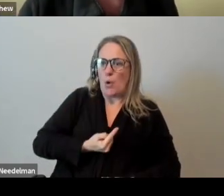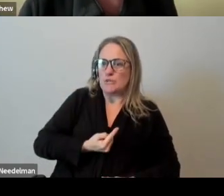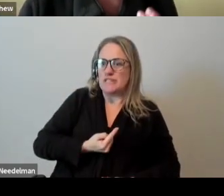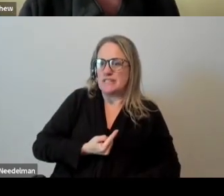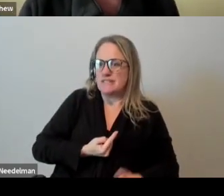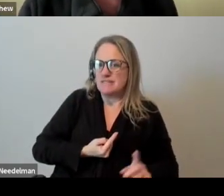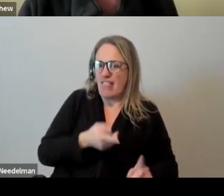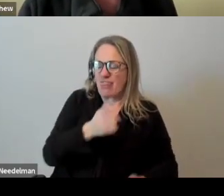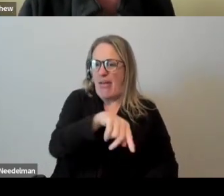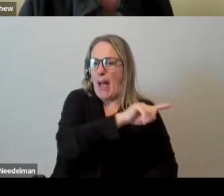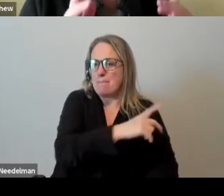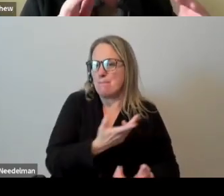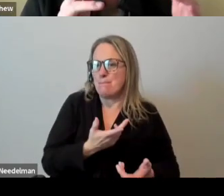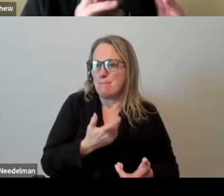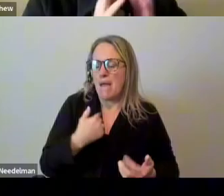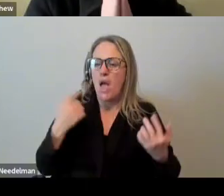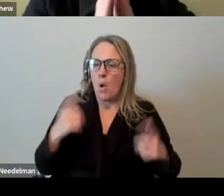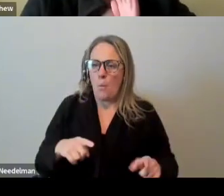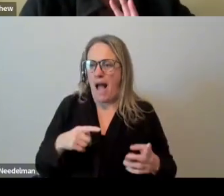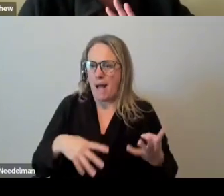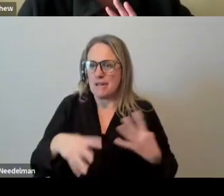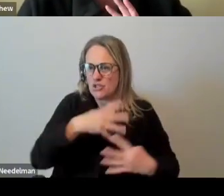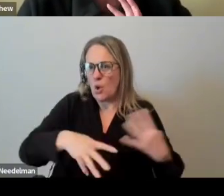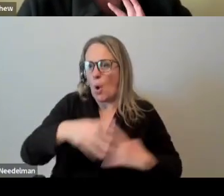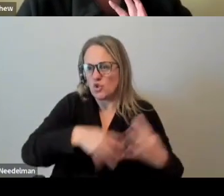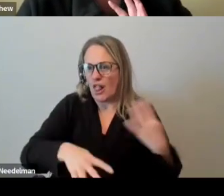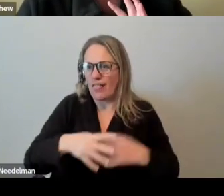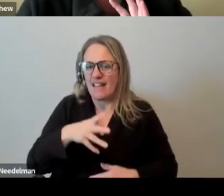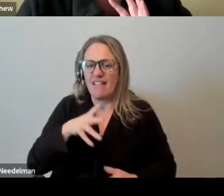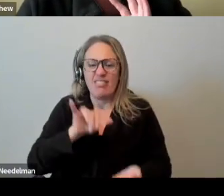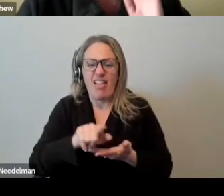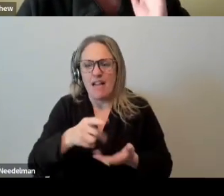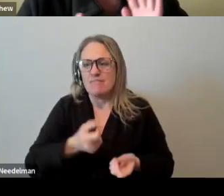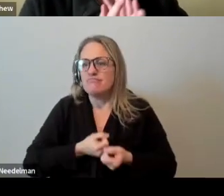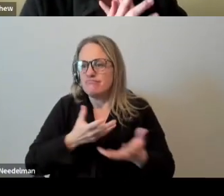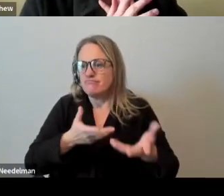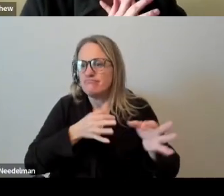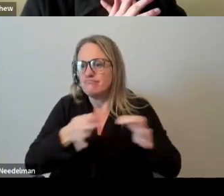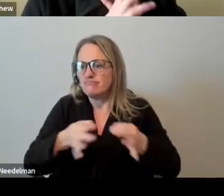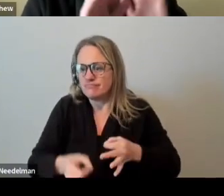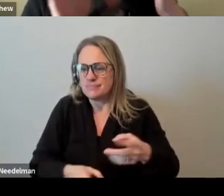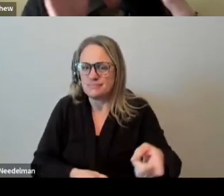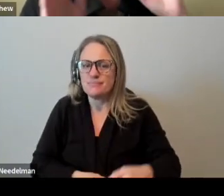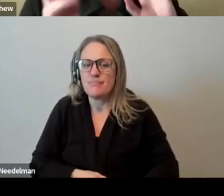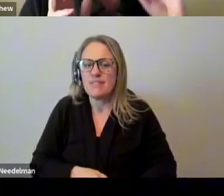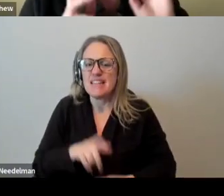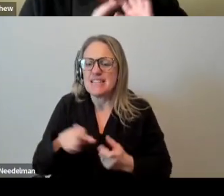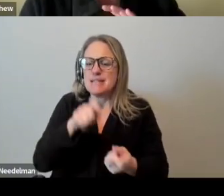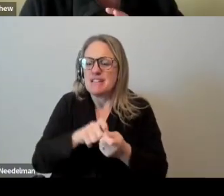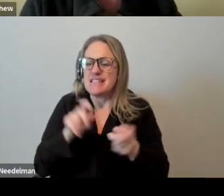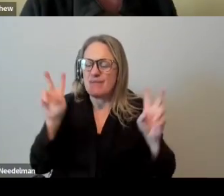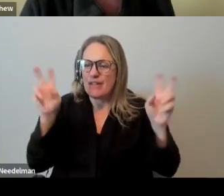what happens socially around disability. But I really like this particular phrase from it, this set of lines.